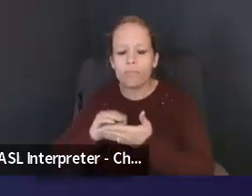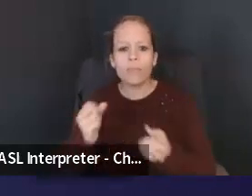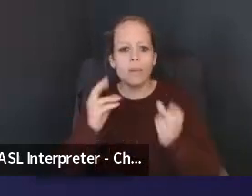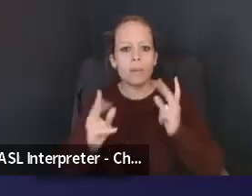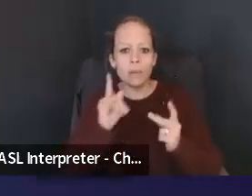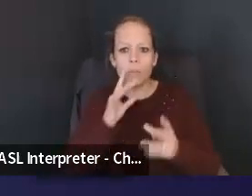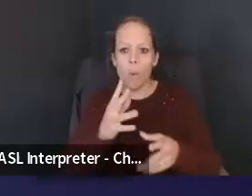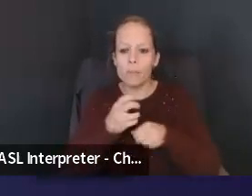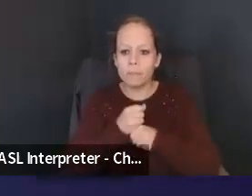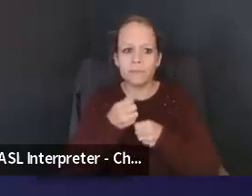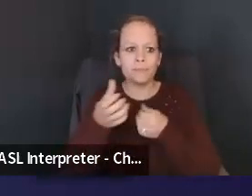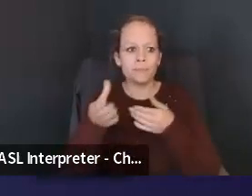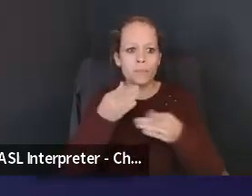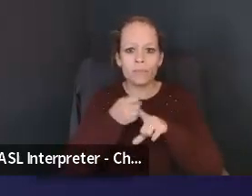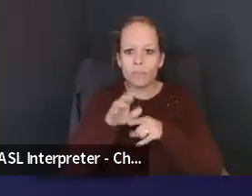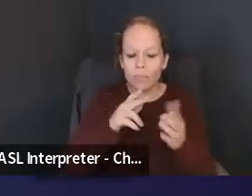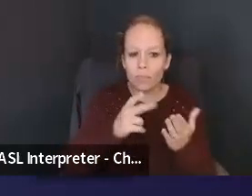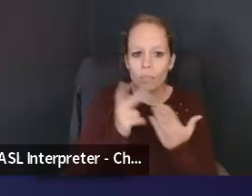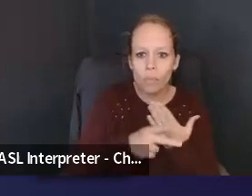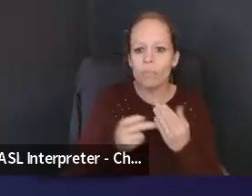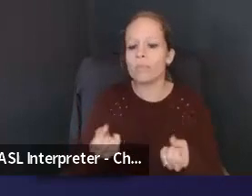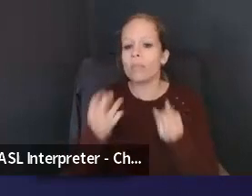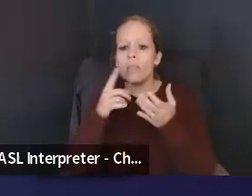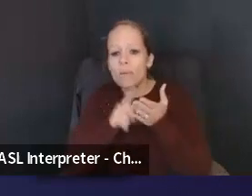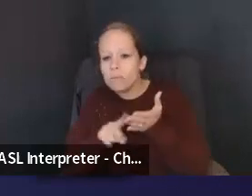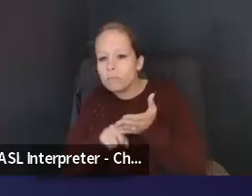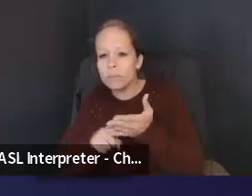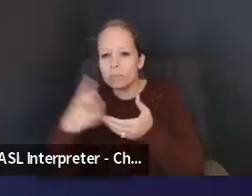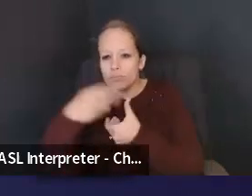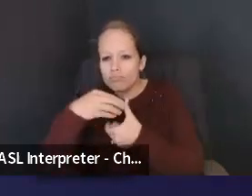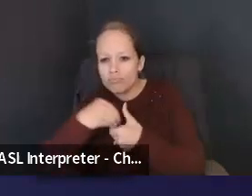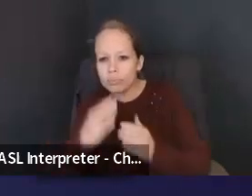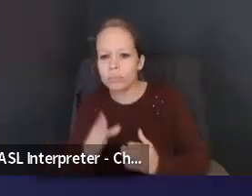program? How many research participants are going to enroll? How are you going to enroll them? What